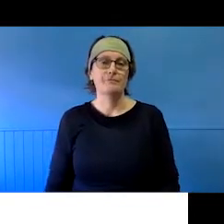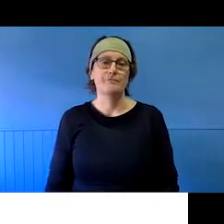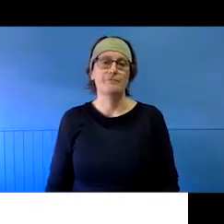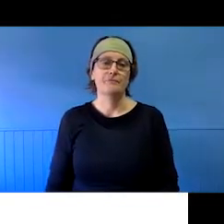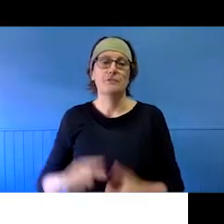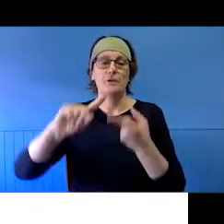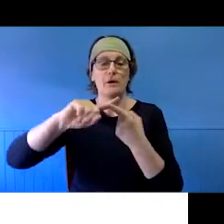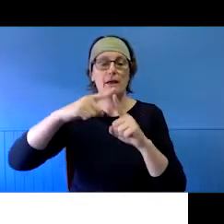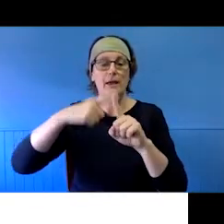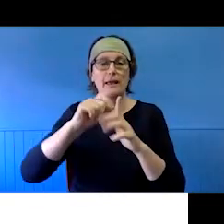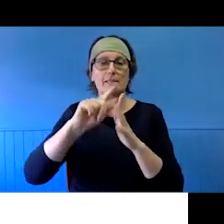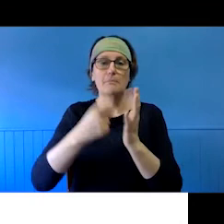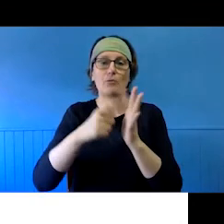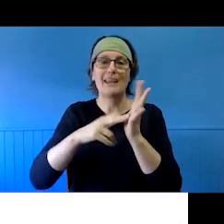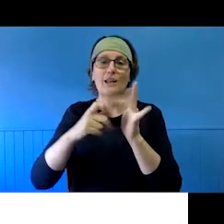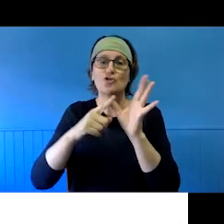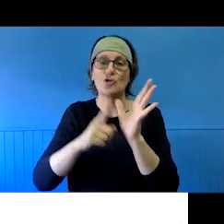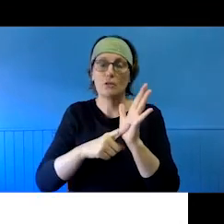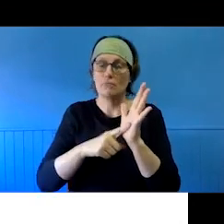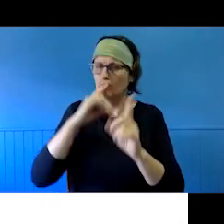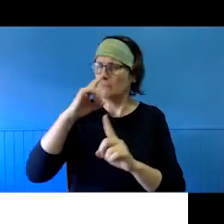is a really important part of student learning because they're